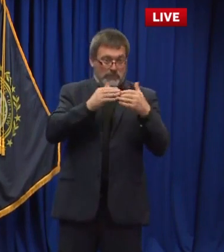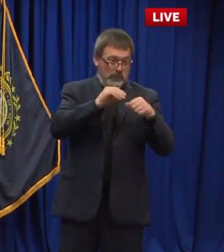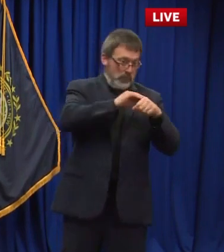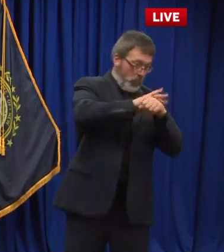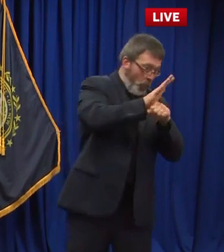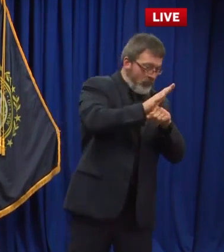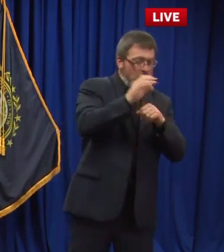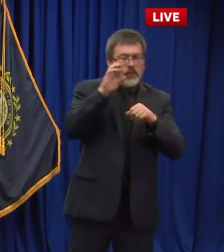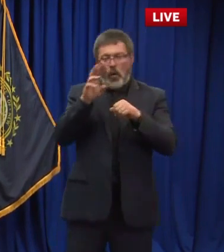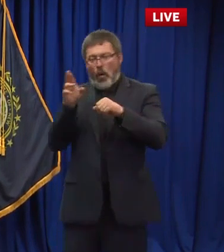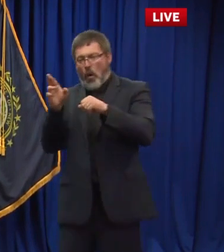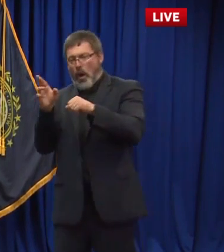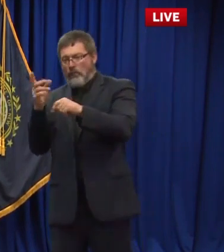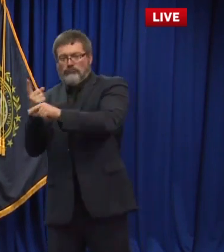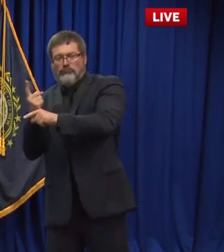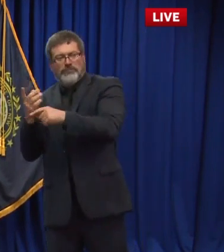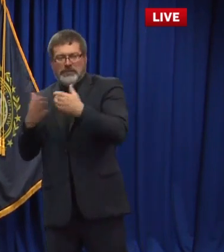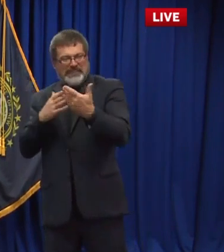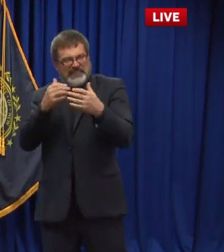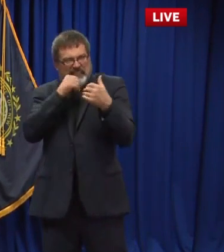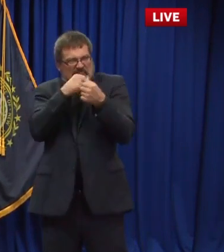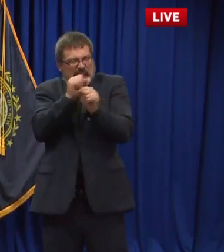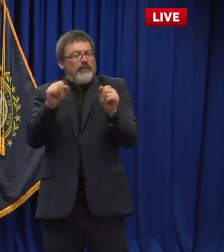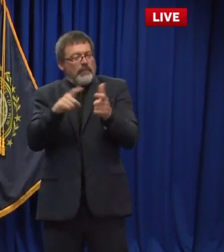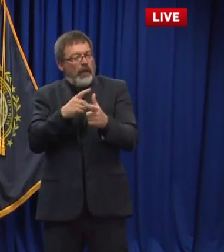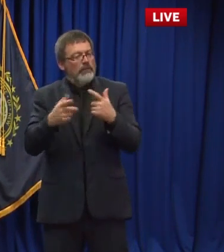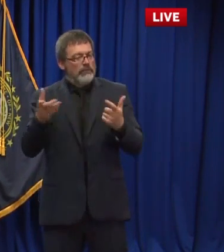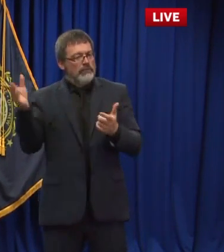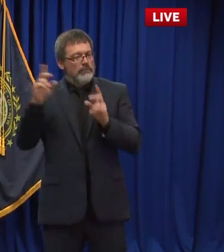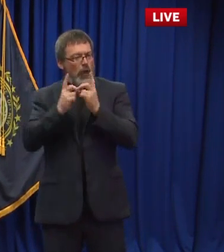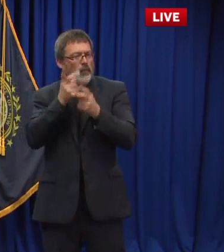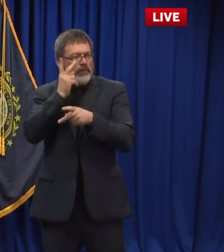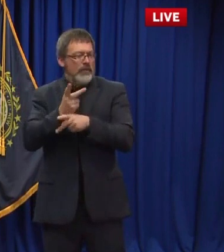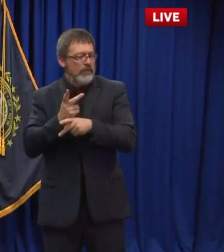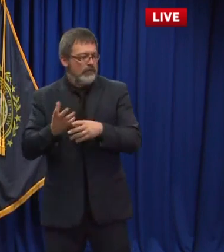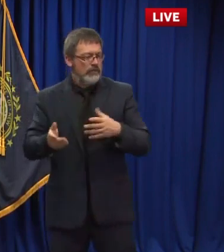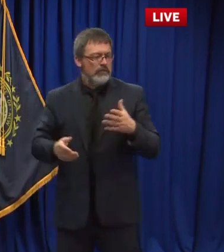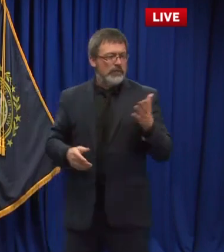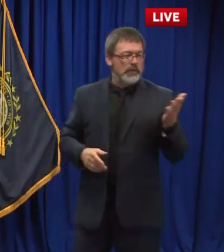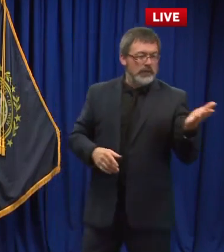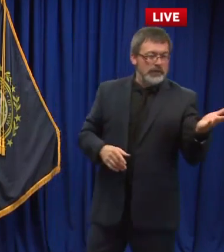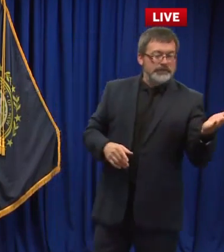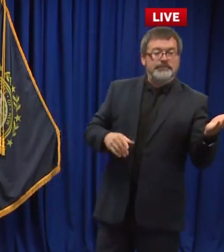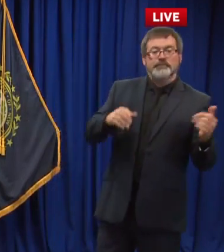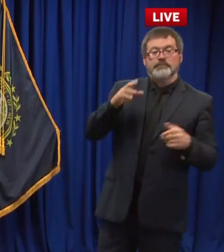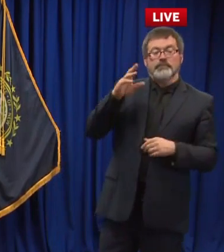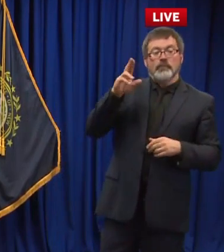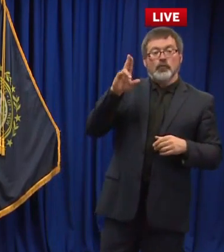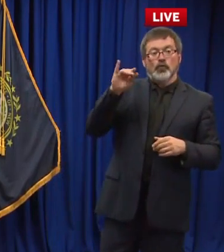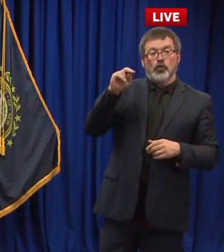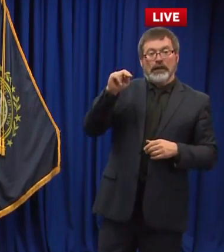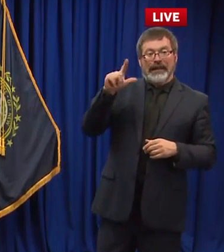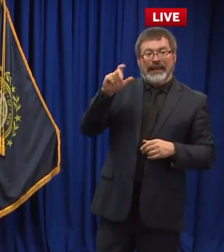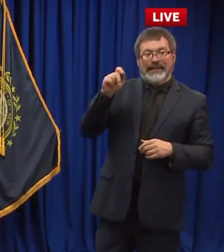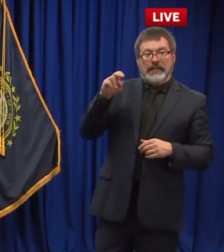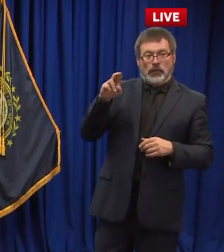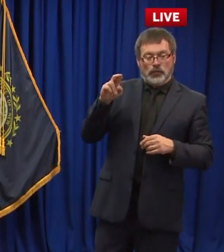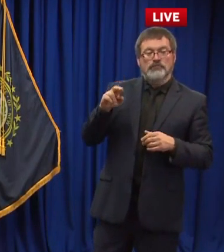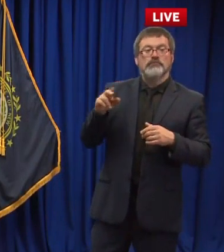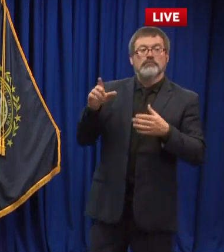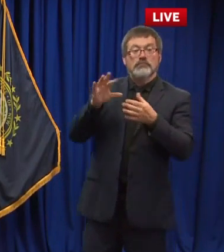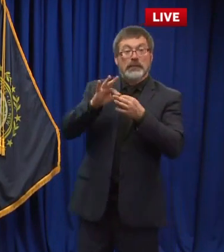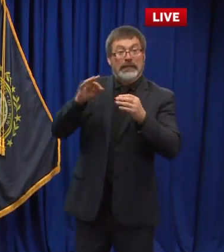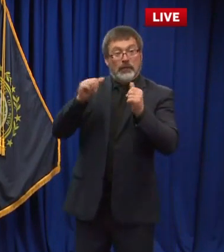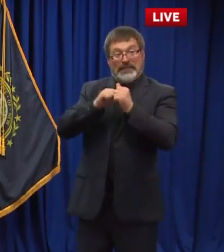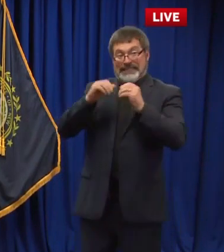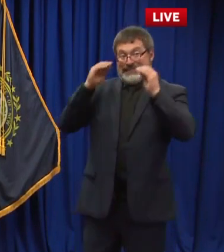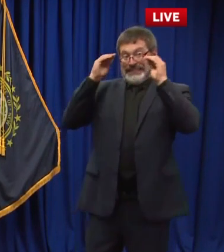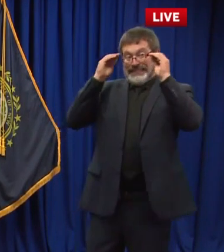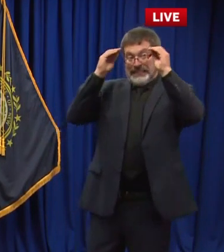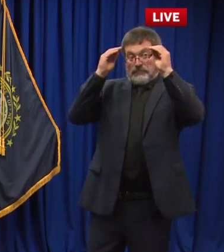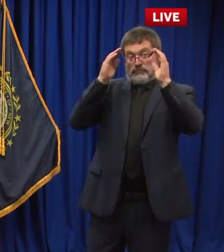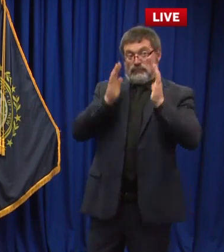WE ALWAYS HAVE PROTOCOLS TO MANAGE SAFE ASPECTS OF SCHOOLS PRE-, DURING AND POST COVID.